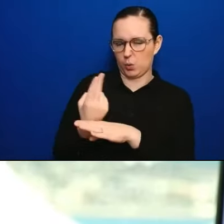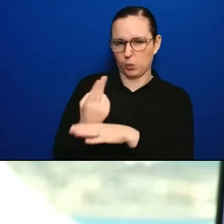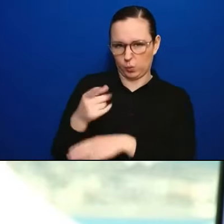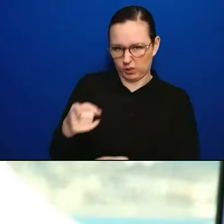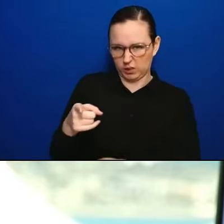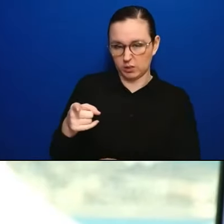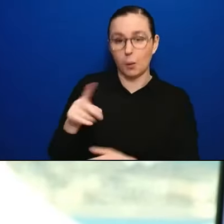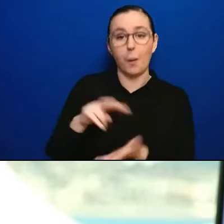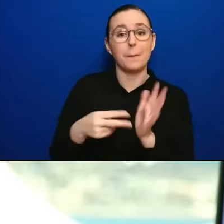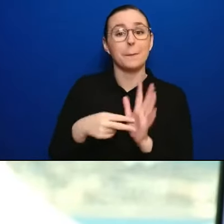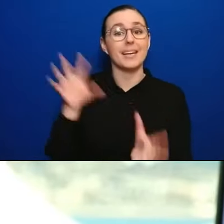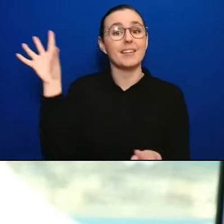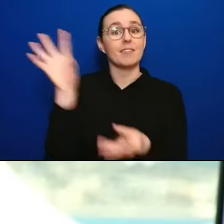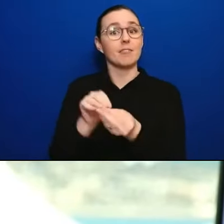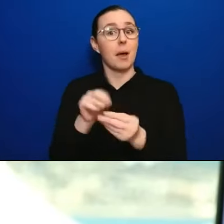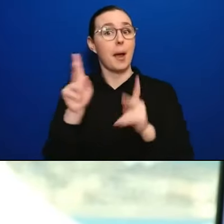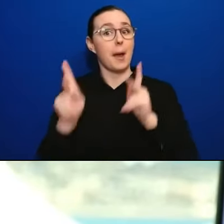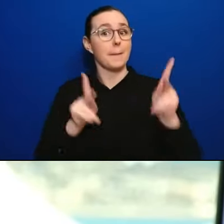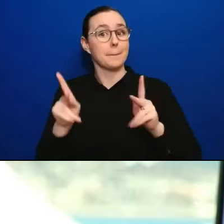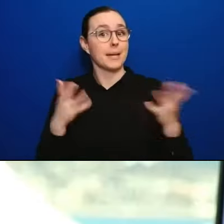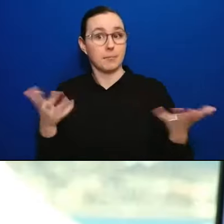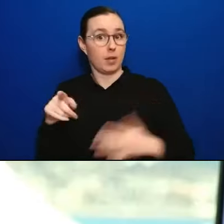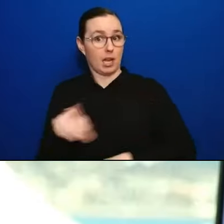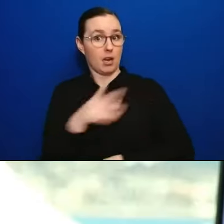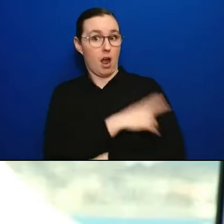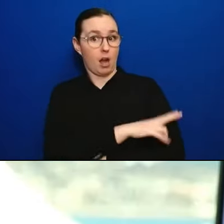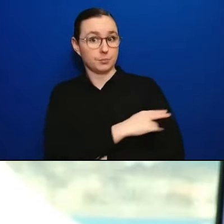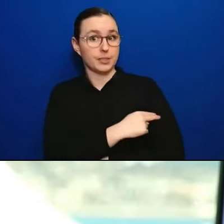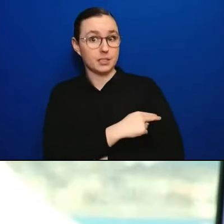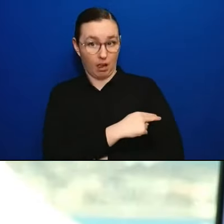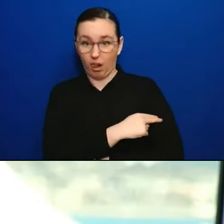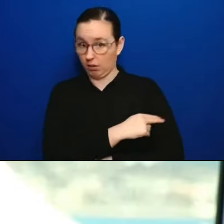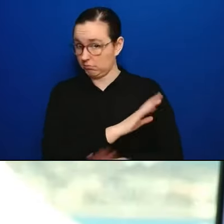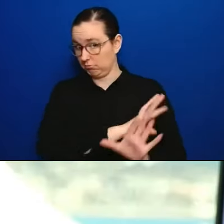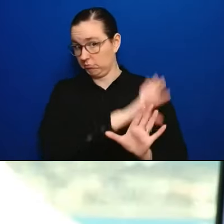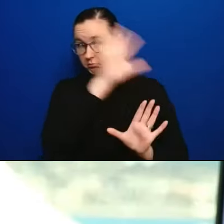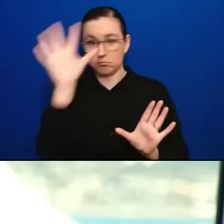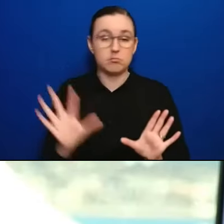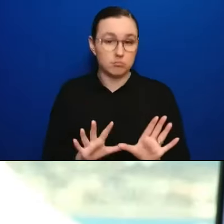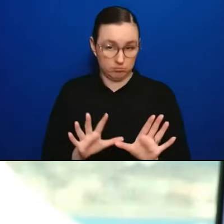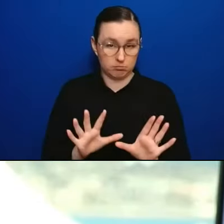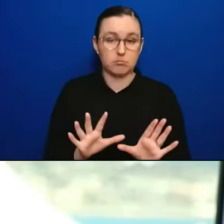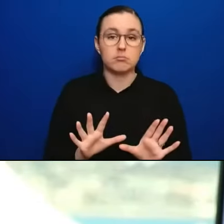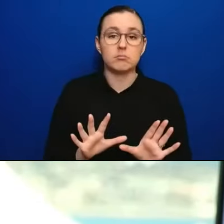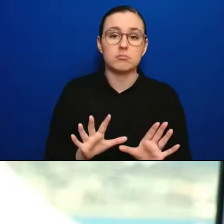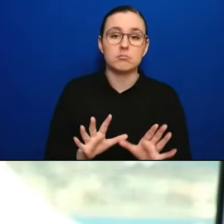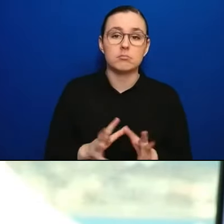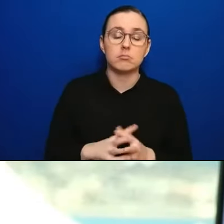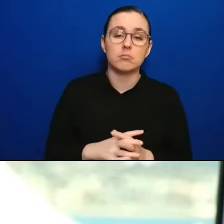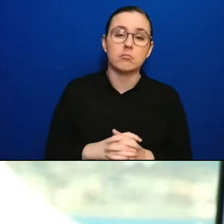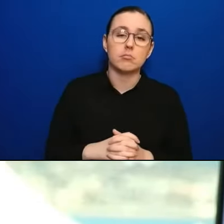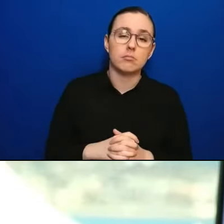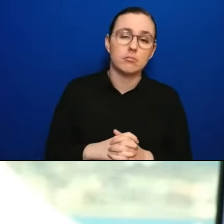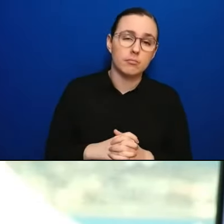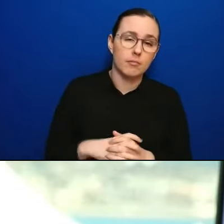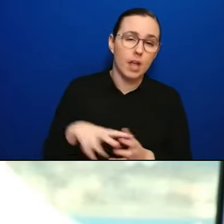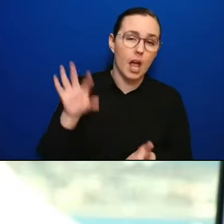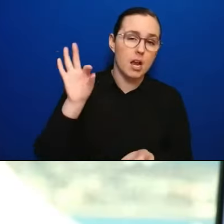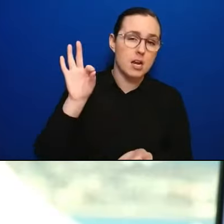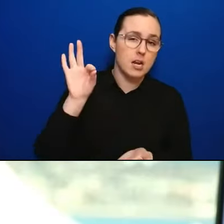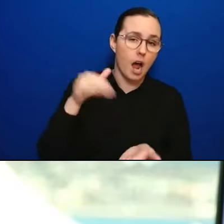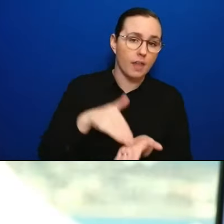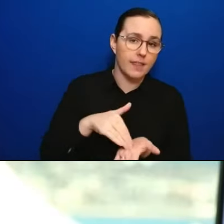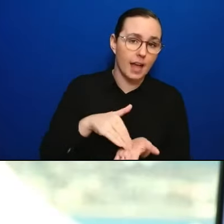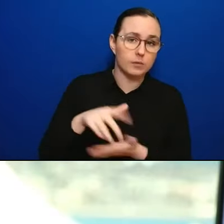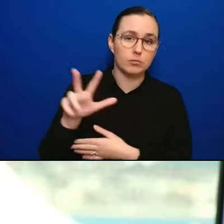Today 582 of those are full.